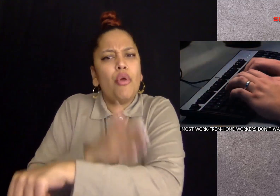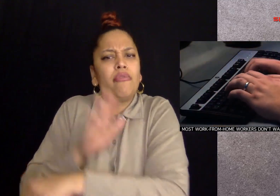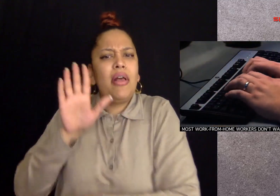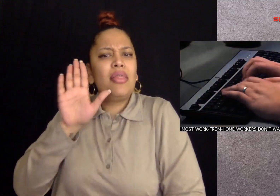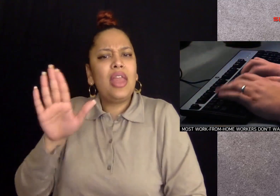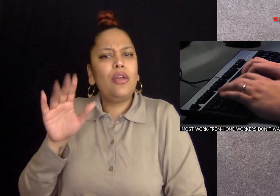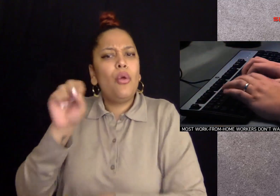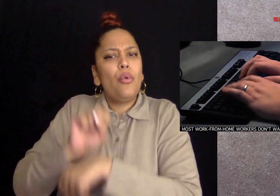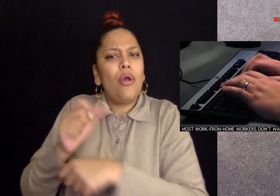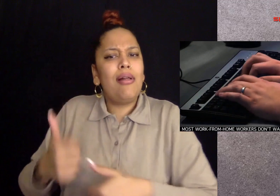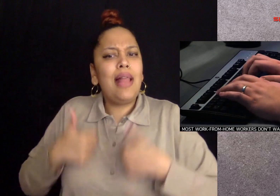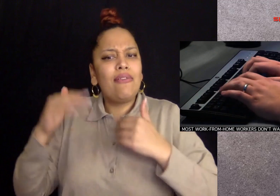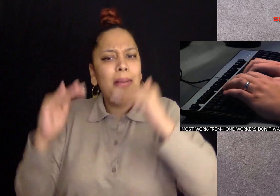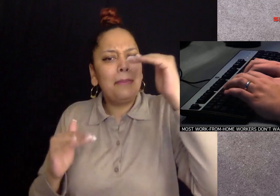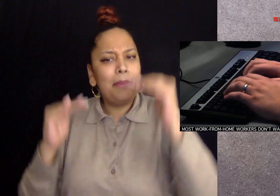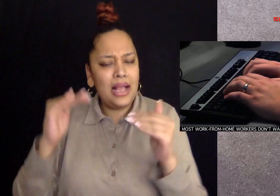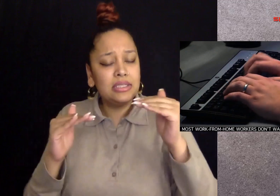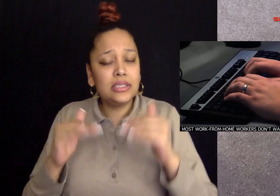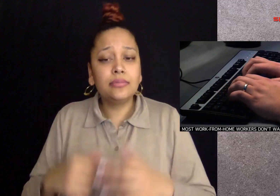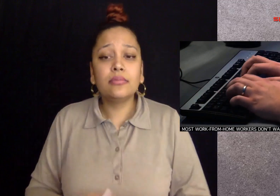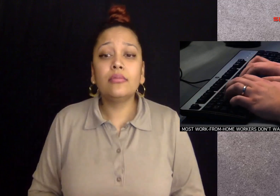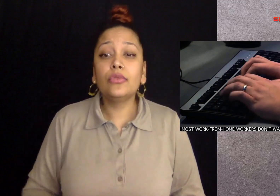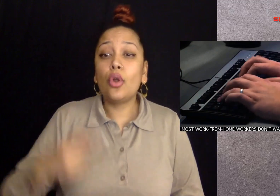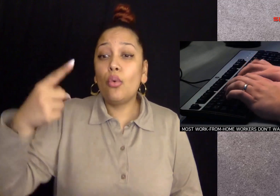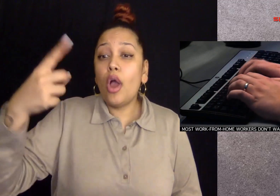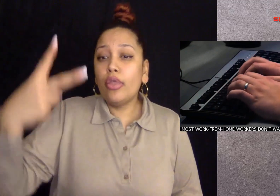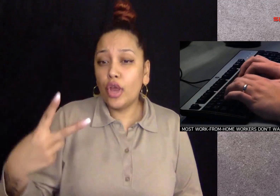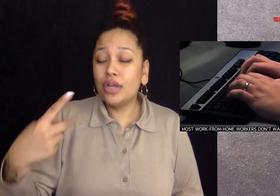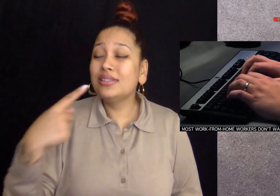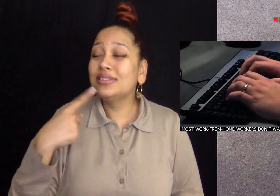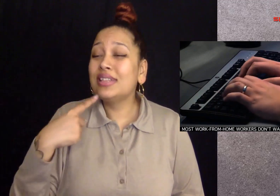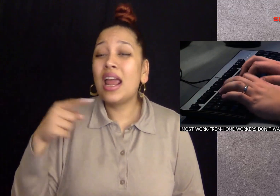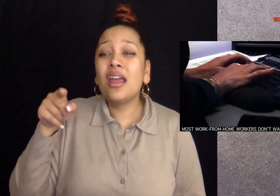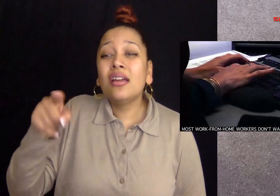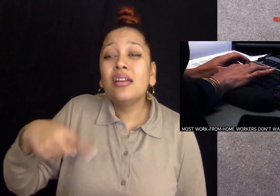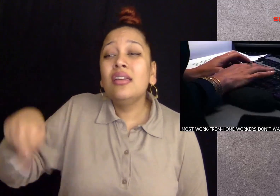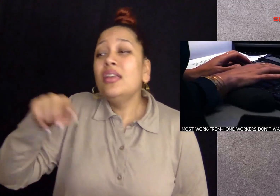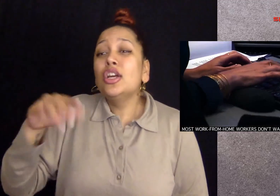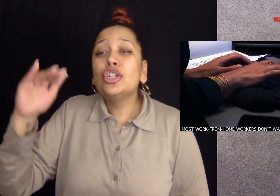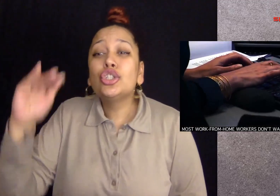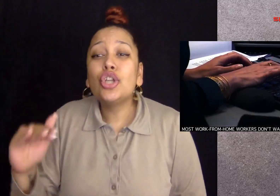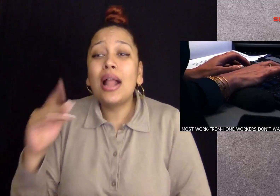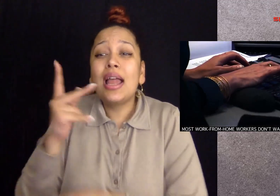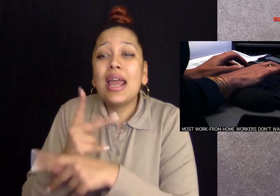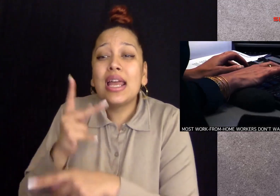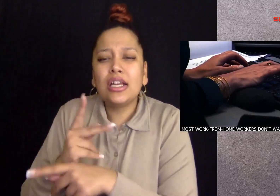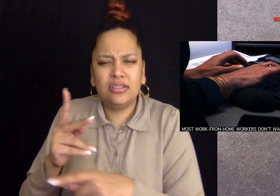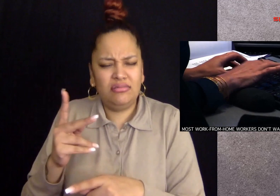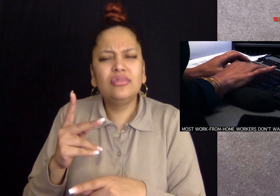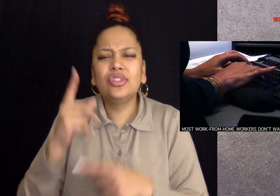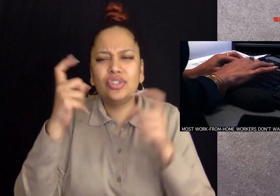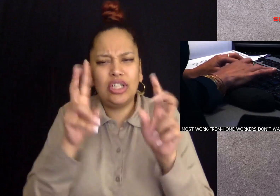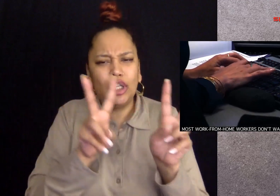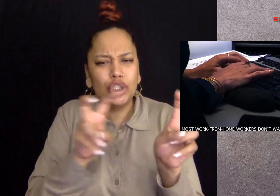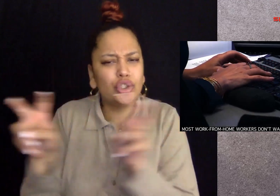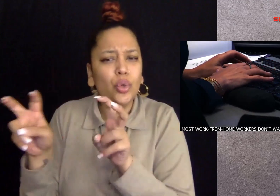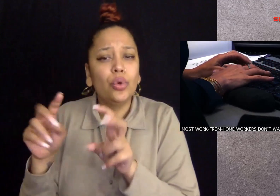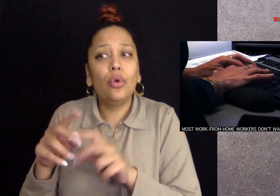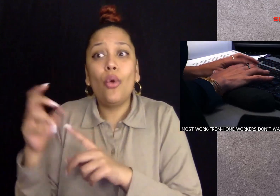64% of those surveyed said remote work has improved their work life balance about one